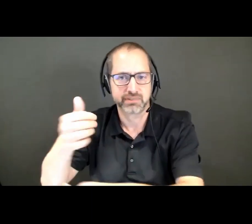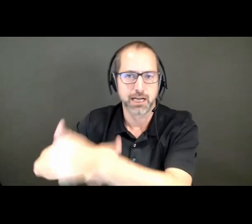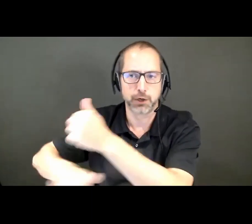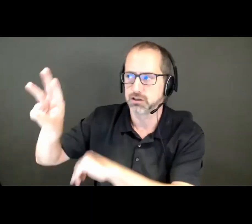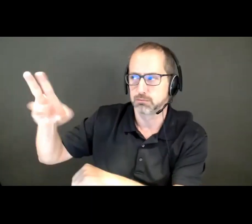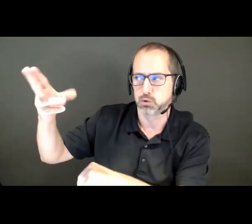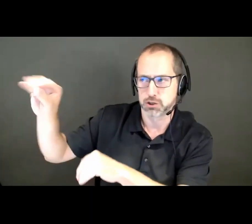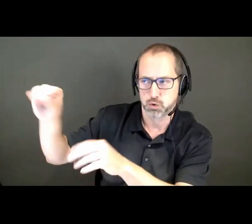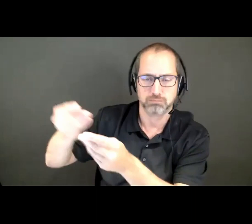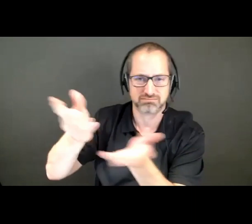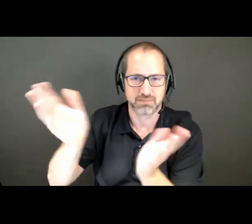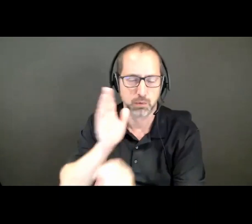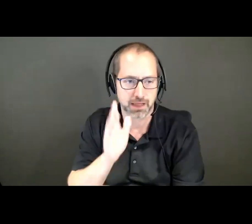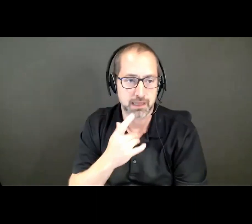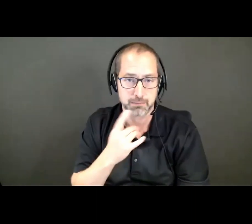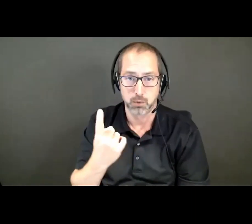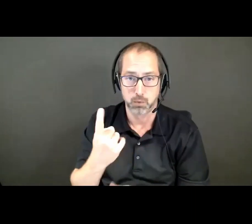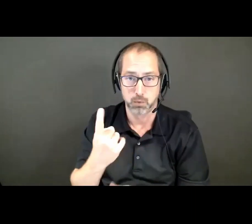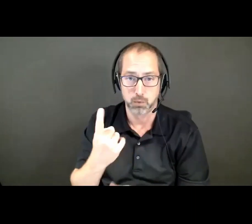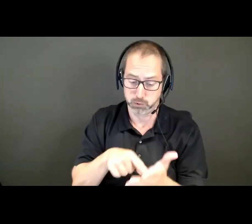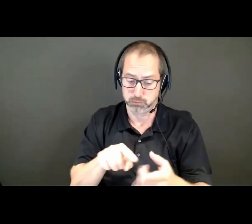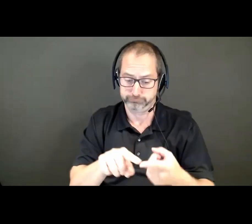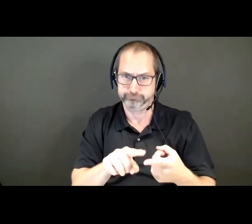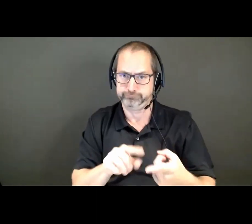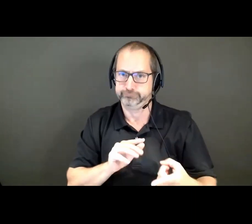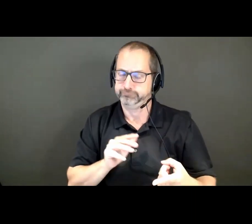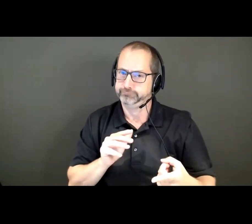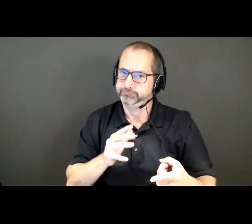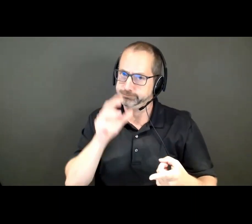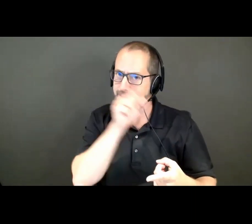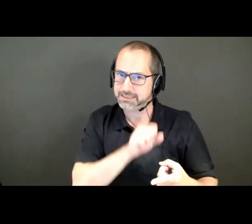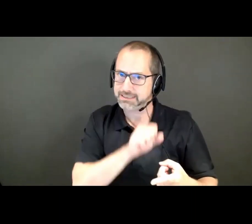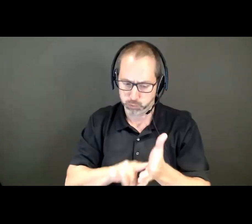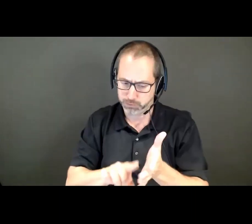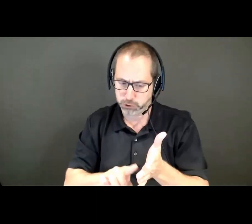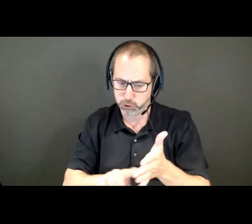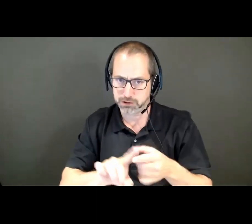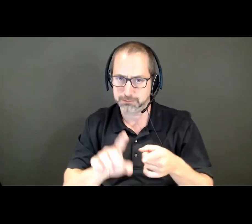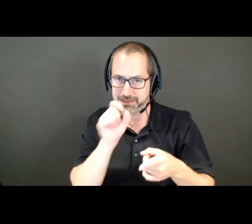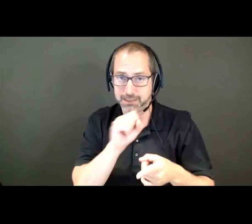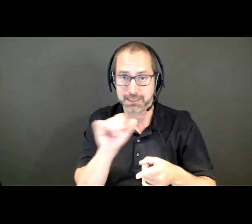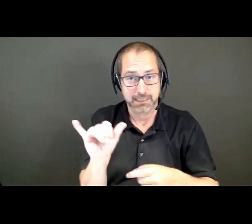that has really shown itself to be missing in terms of research, and like Claude, I’m from